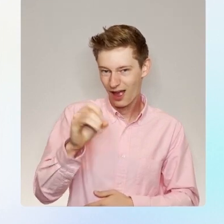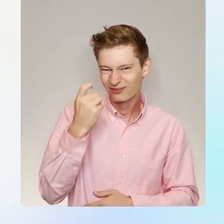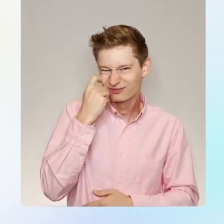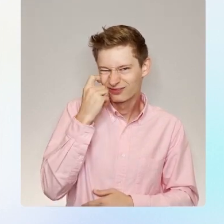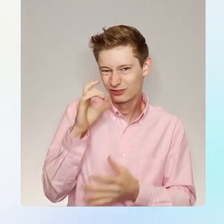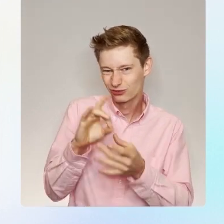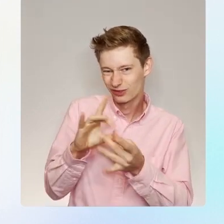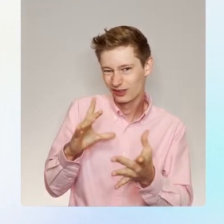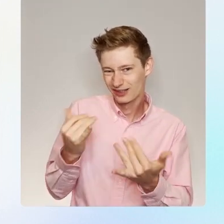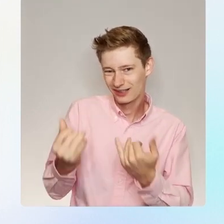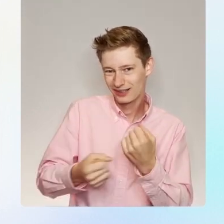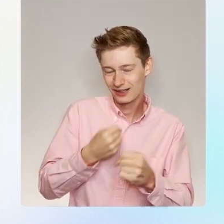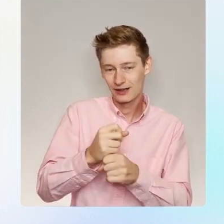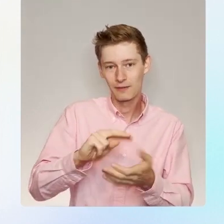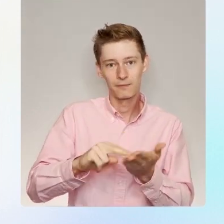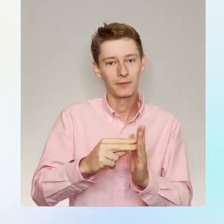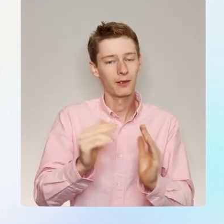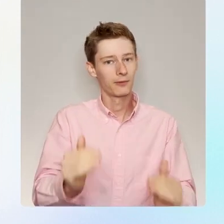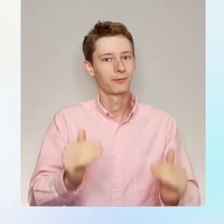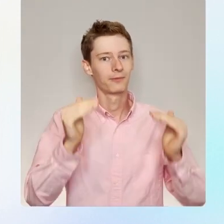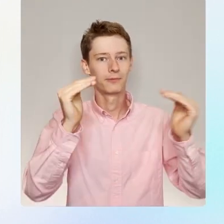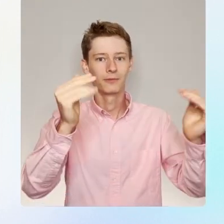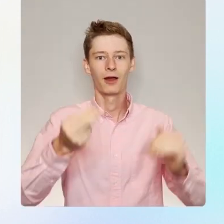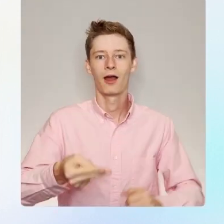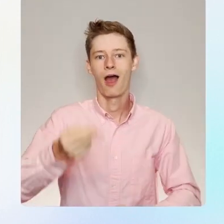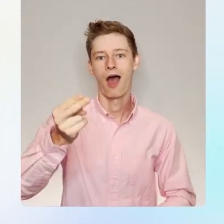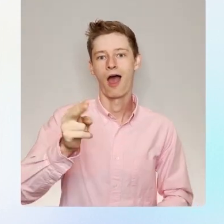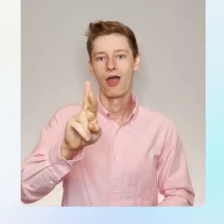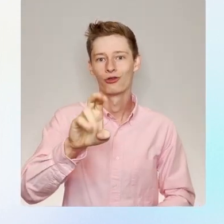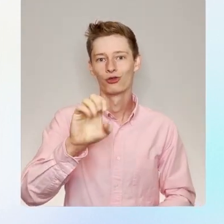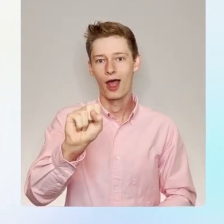to a whole new level with high resolution color. Meta Quest Pro's high resolution